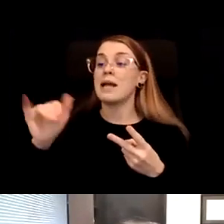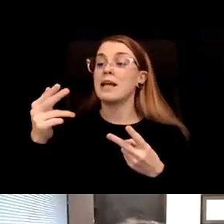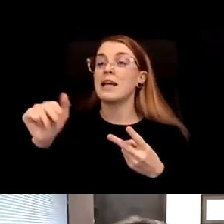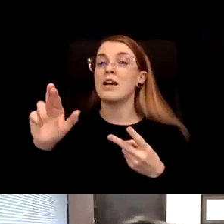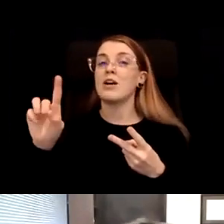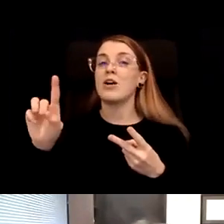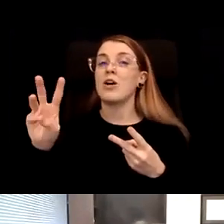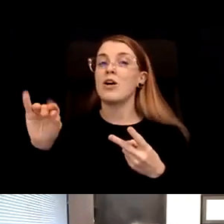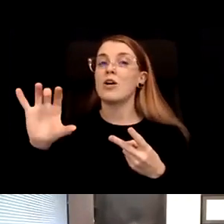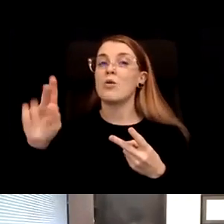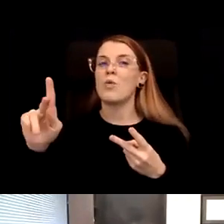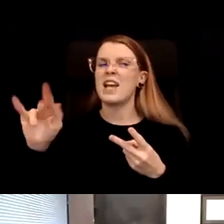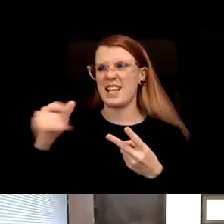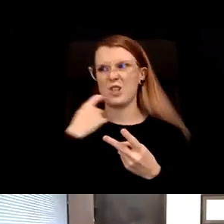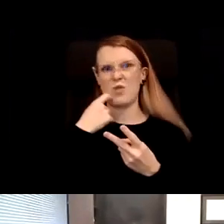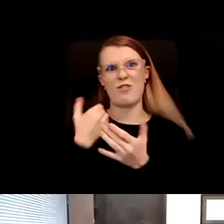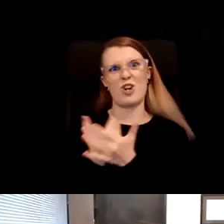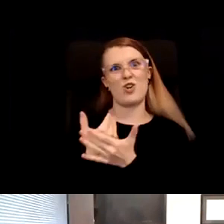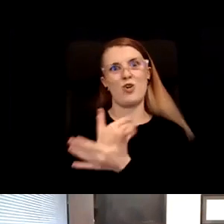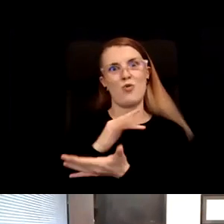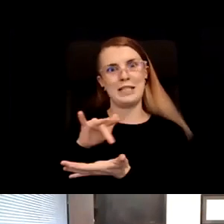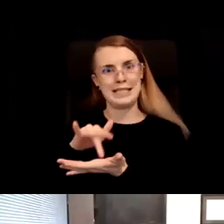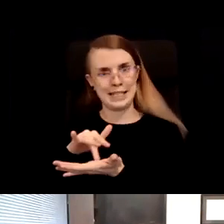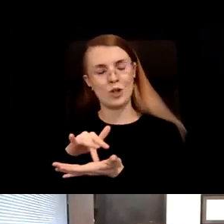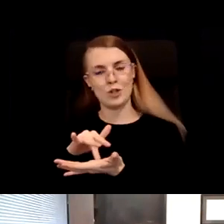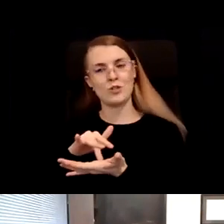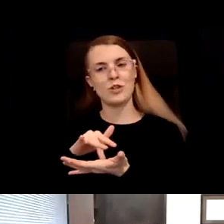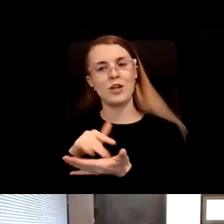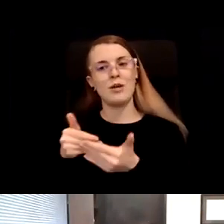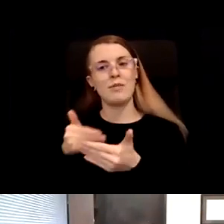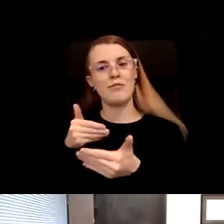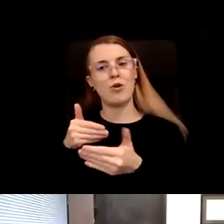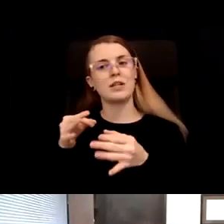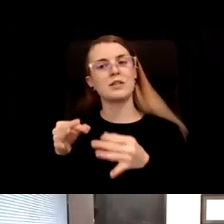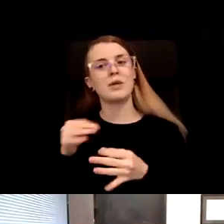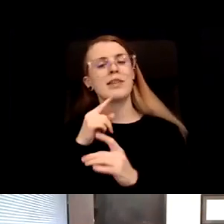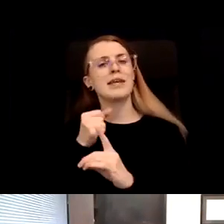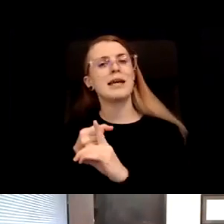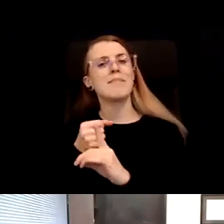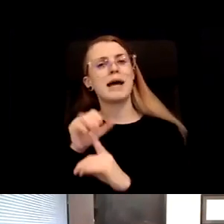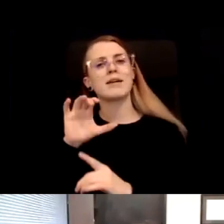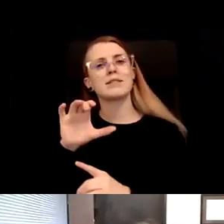Before we start talking about the impact that CCBHCs have had on the centers, I'd like to